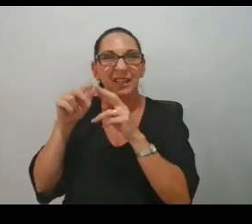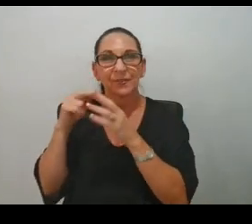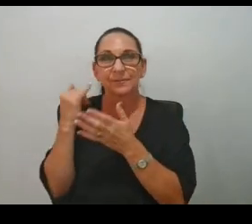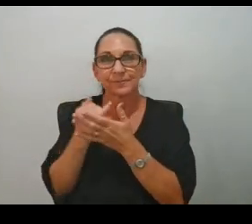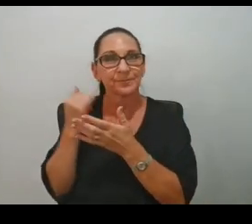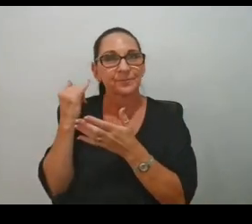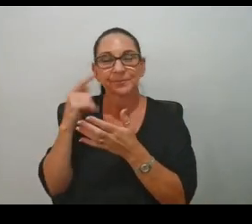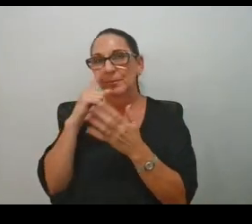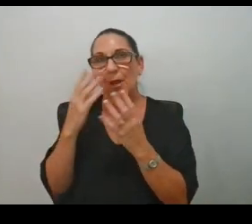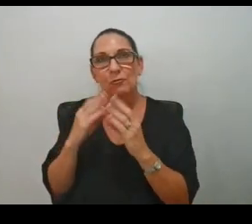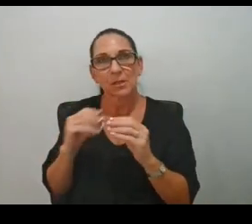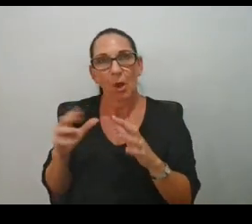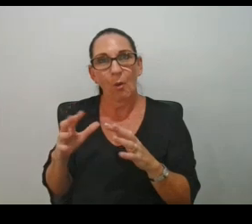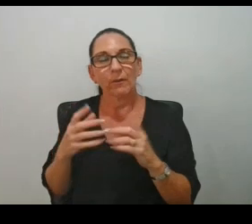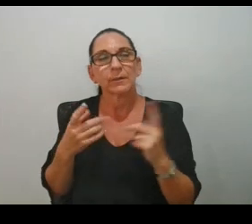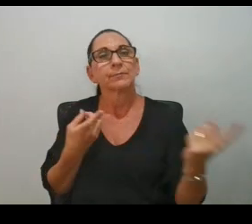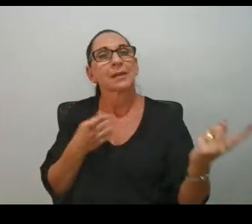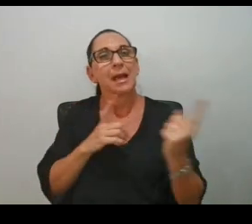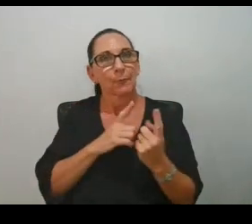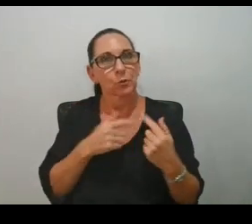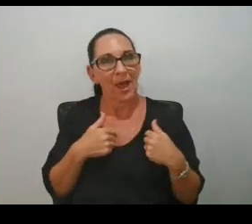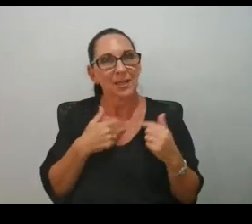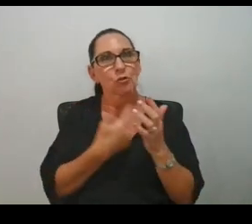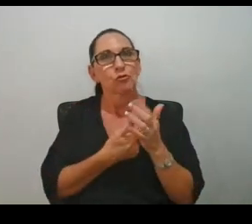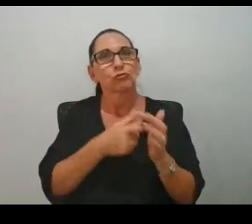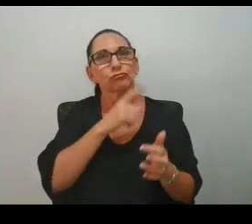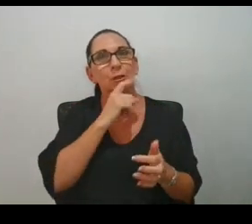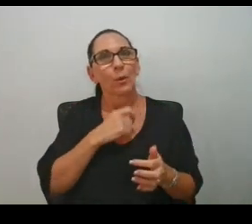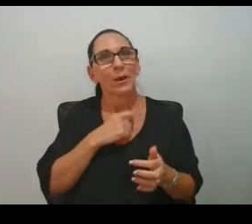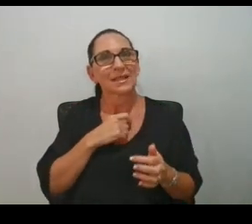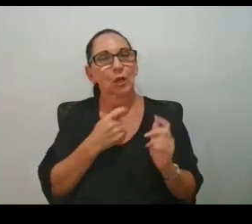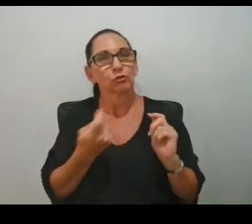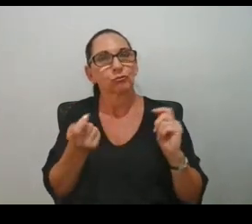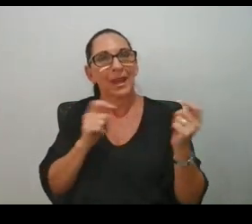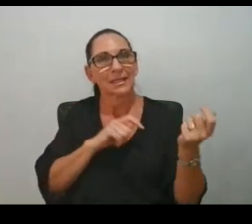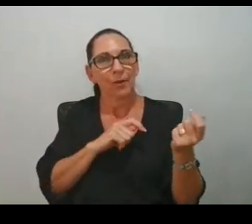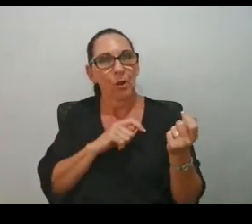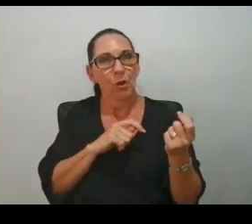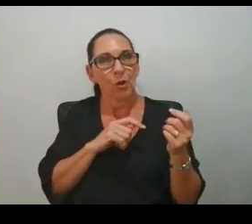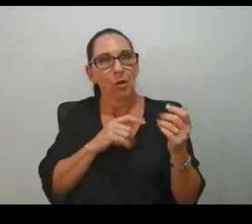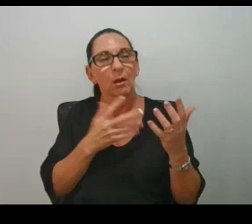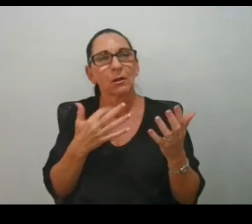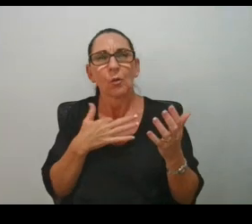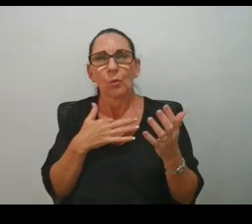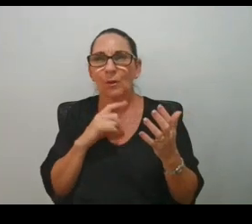client can come to us and request the transfer of solicitor we will want really detailed information